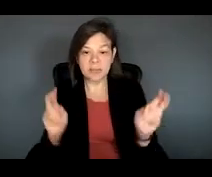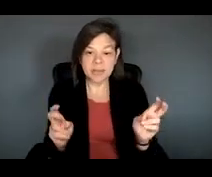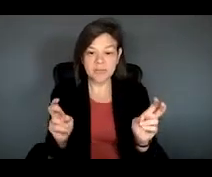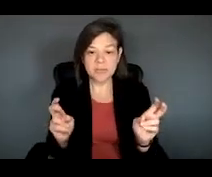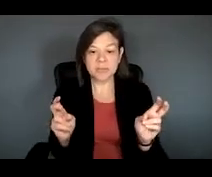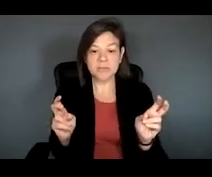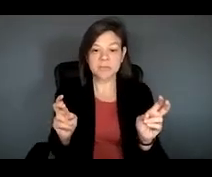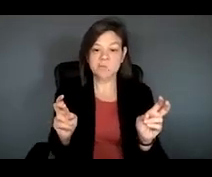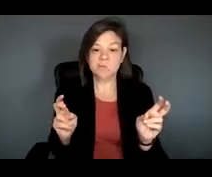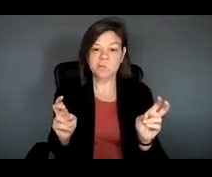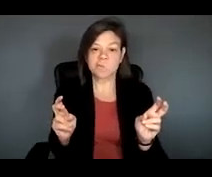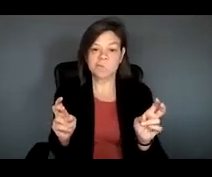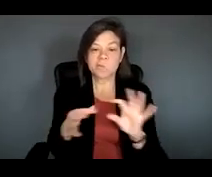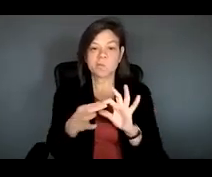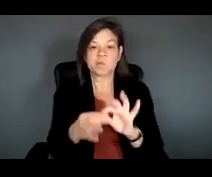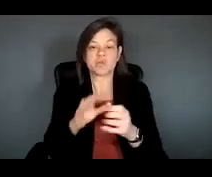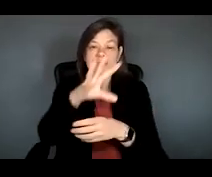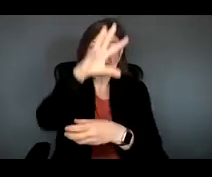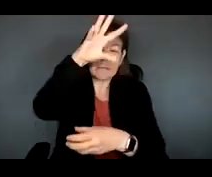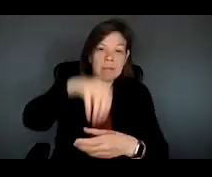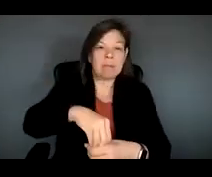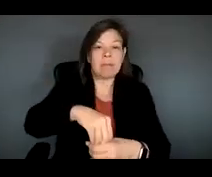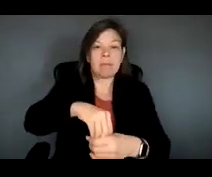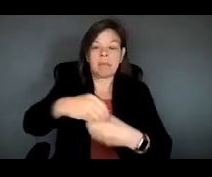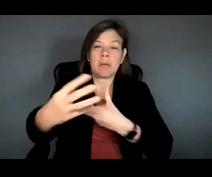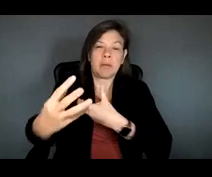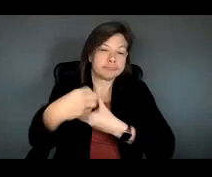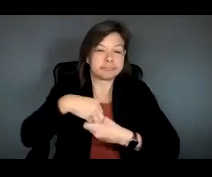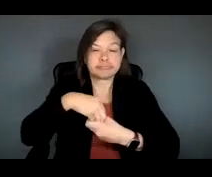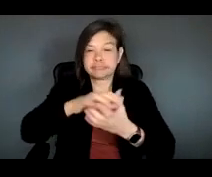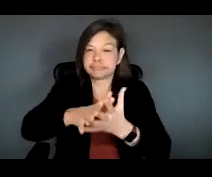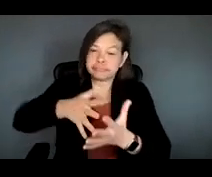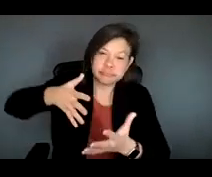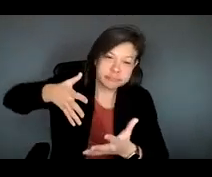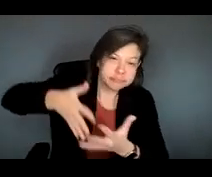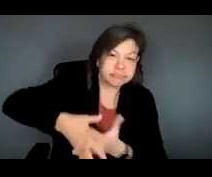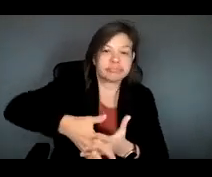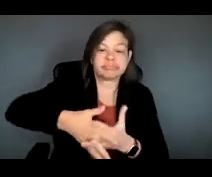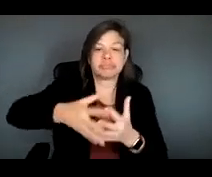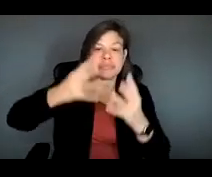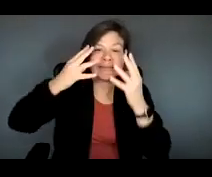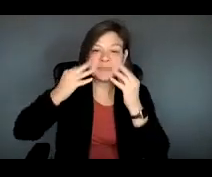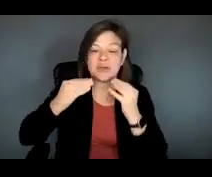this in-depth, immersive experience. I know that there are some -- a number of past ones